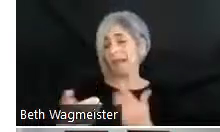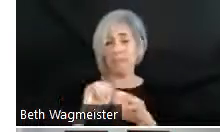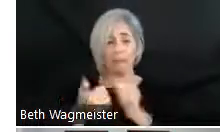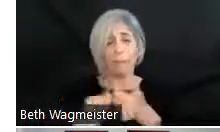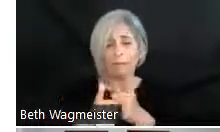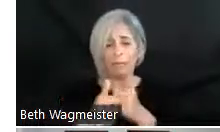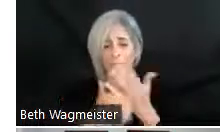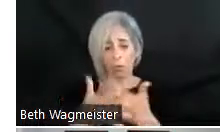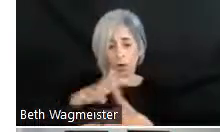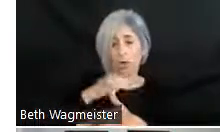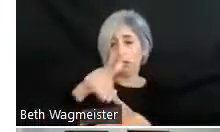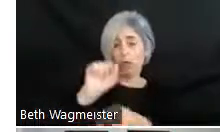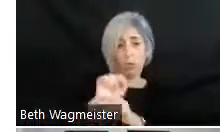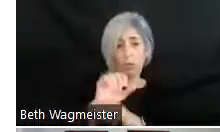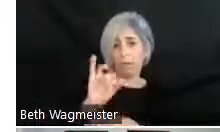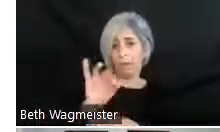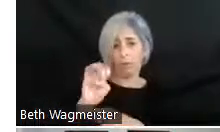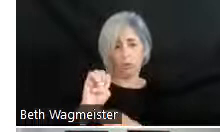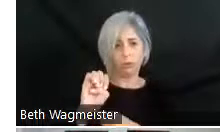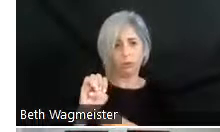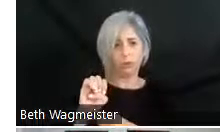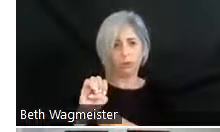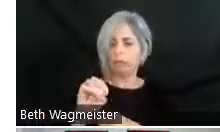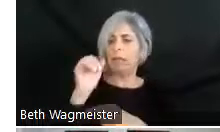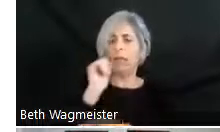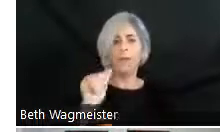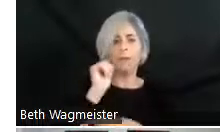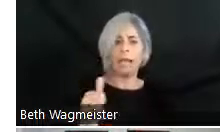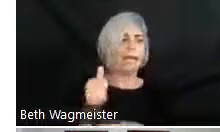in her workforce right now. What she has to do on a day to day basis is so important,